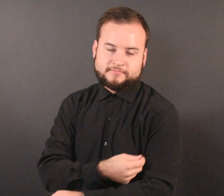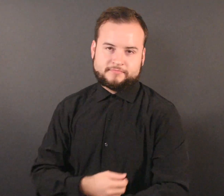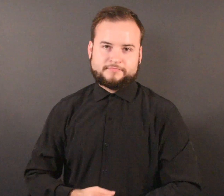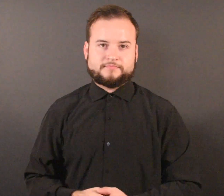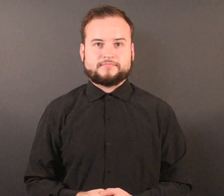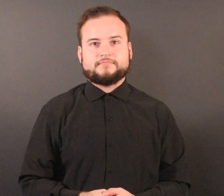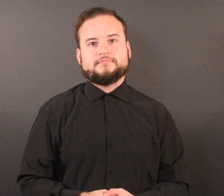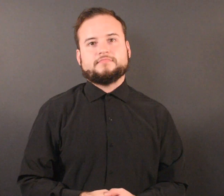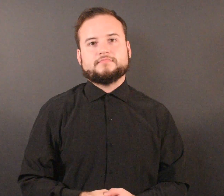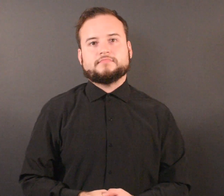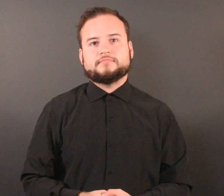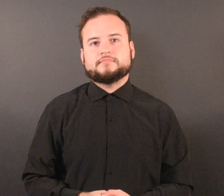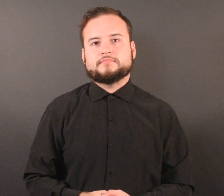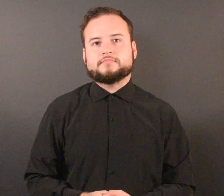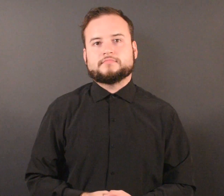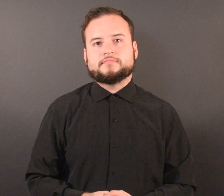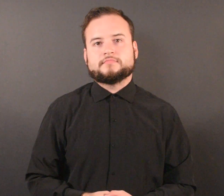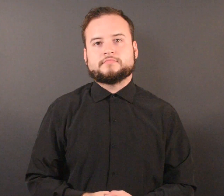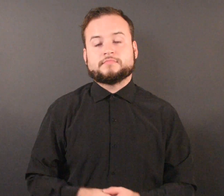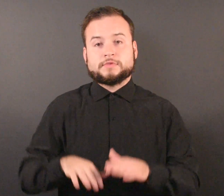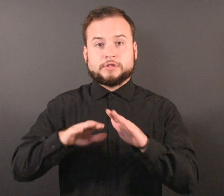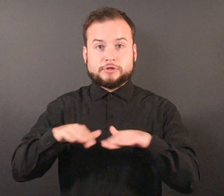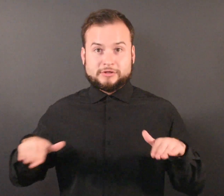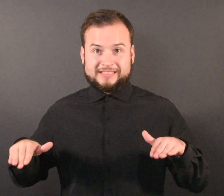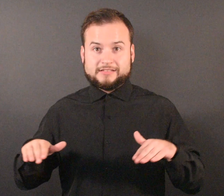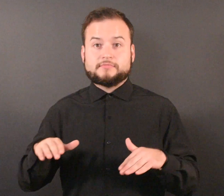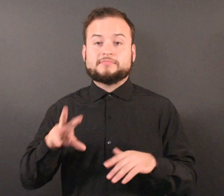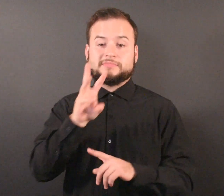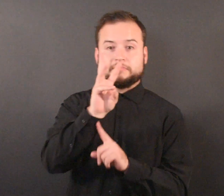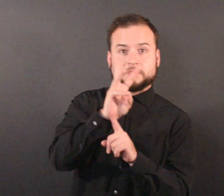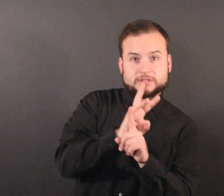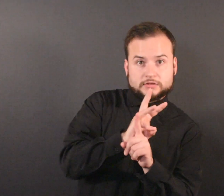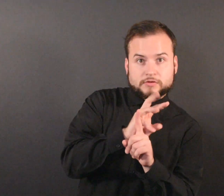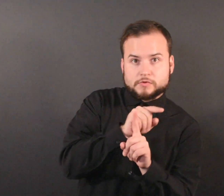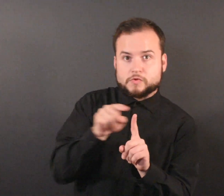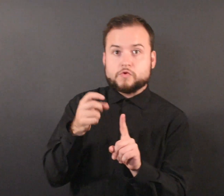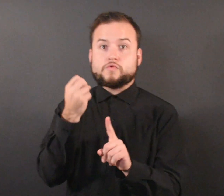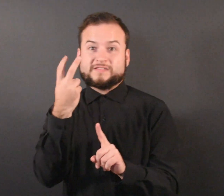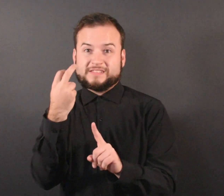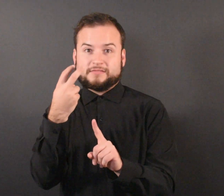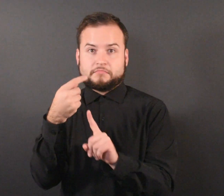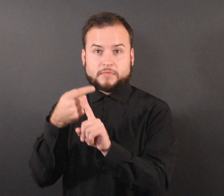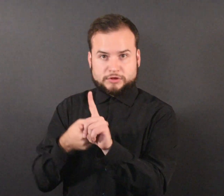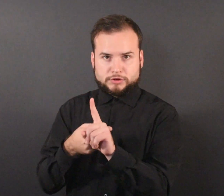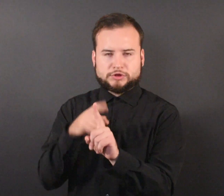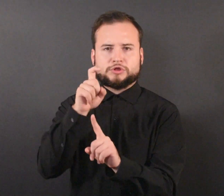Children 6 to 12 months should get an early dose of MMR vaccine